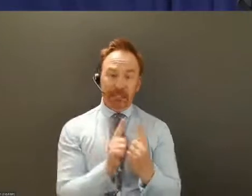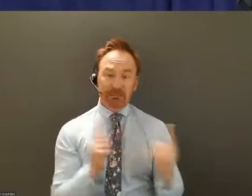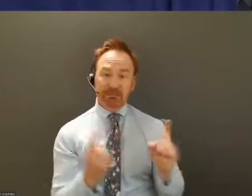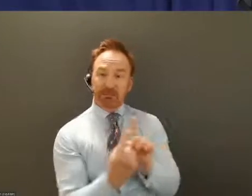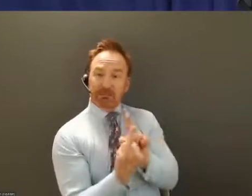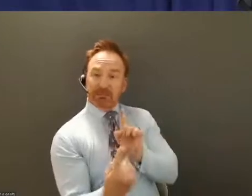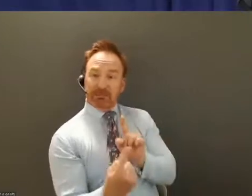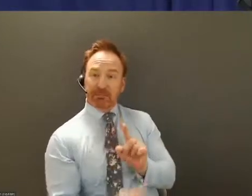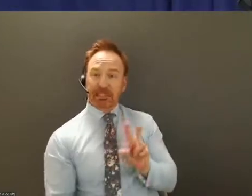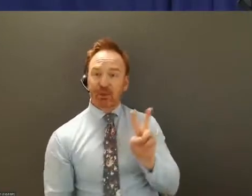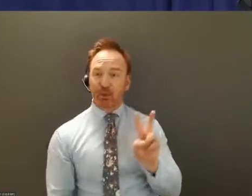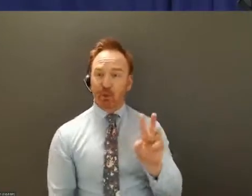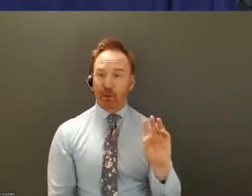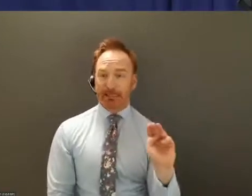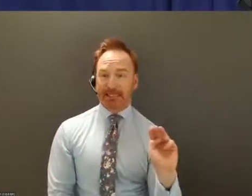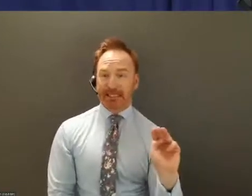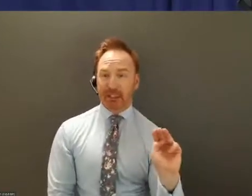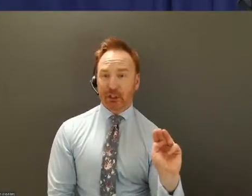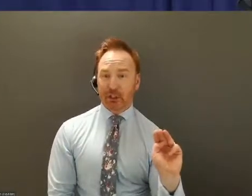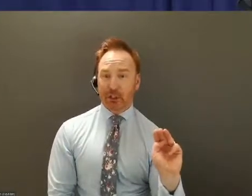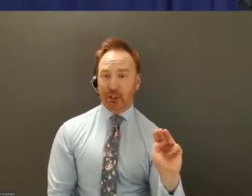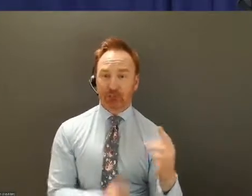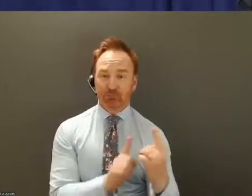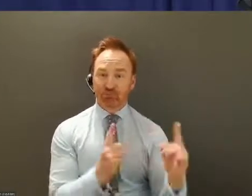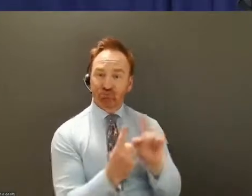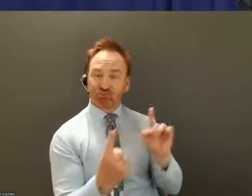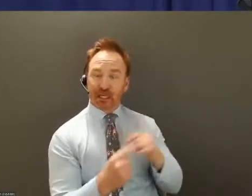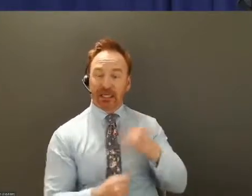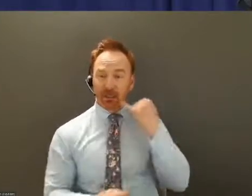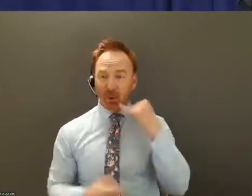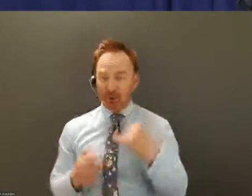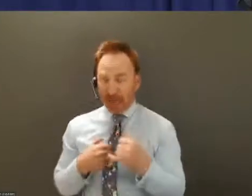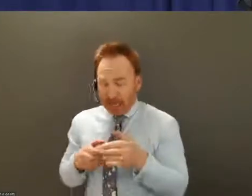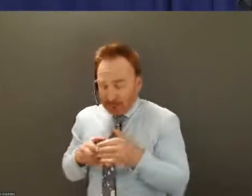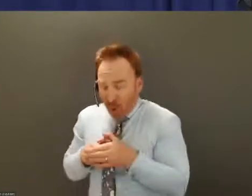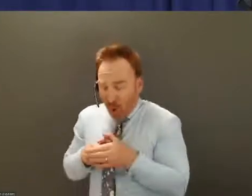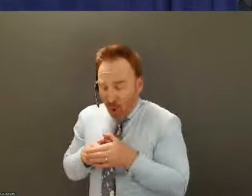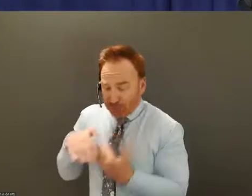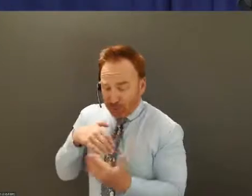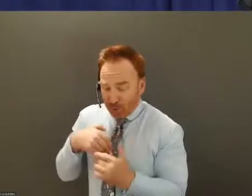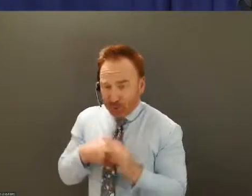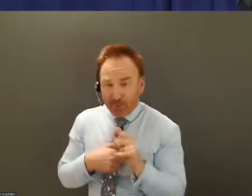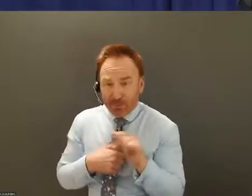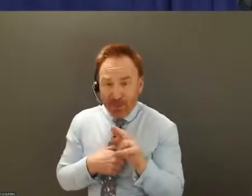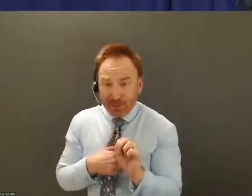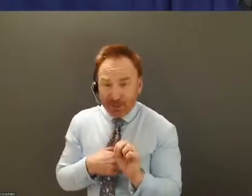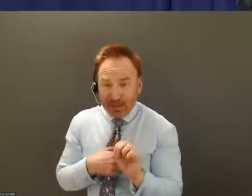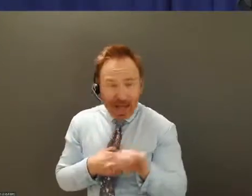support each other and we will get through this together. Thank you.